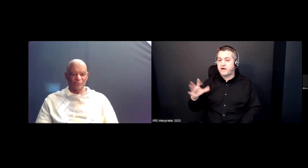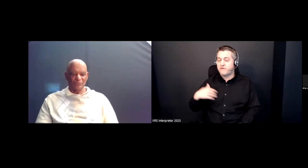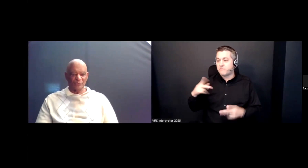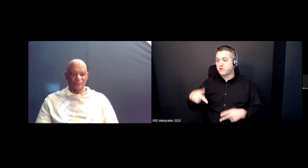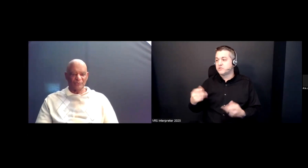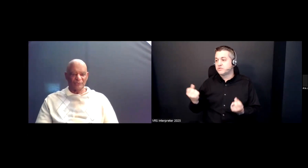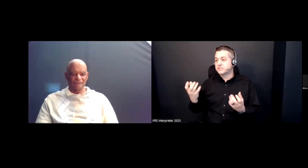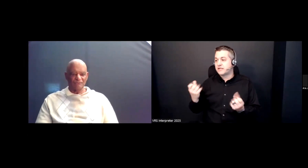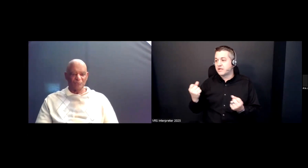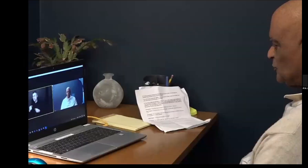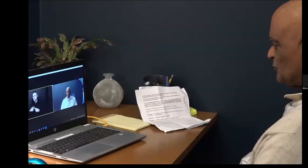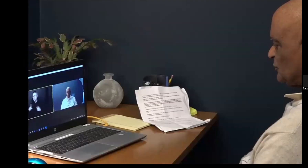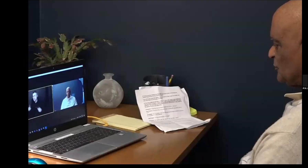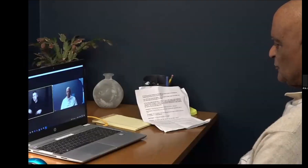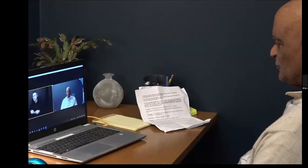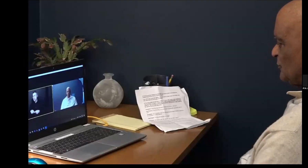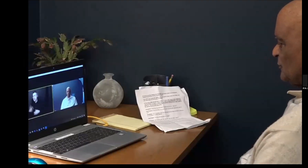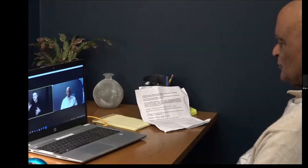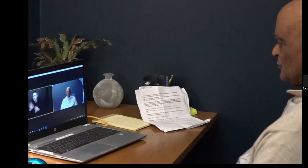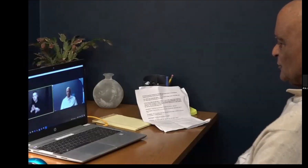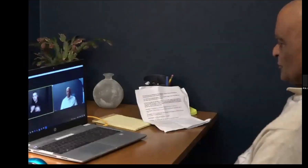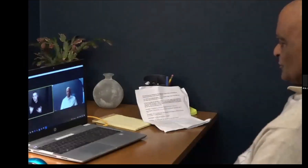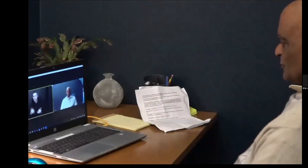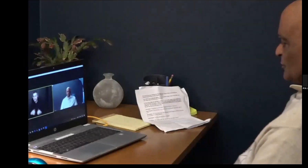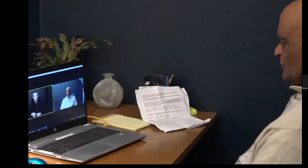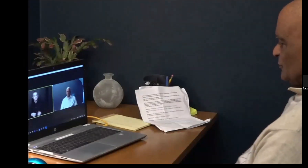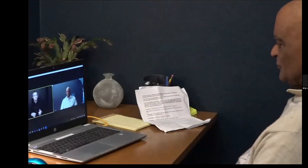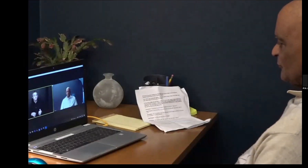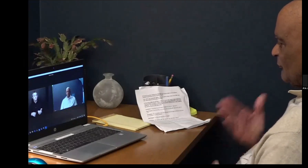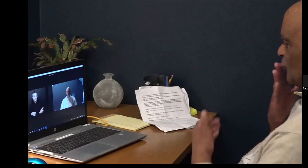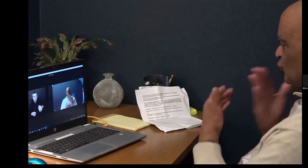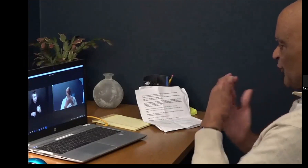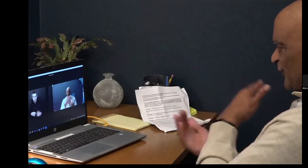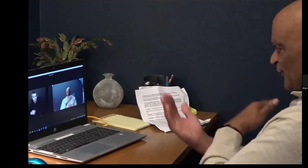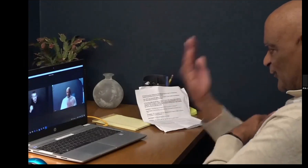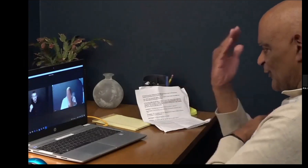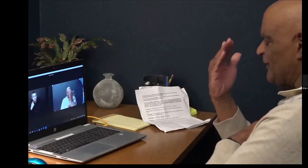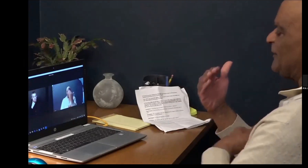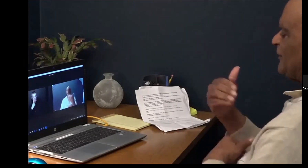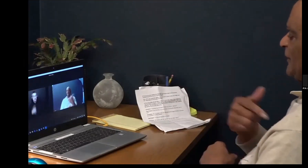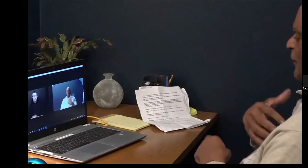I have a person using sign language on the line I'll connect your call now. okay good